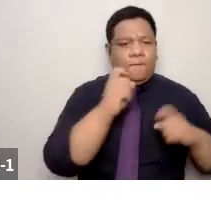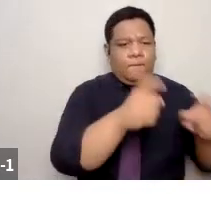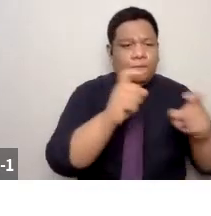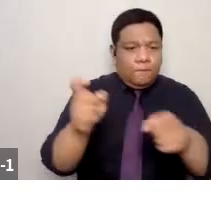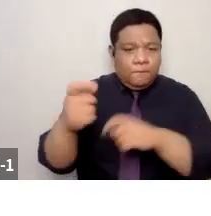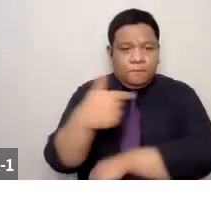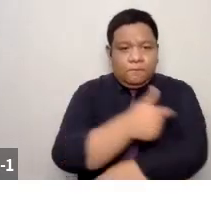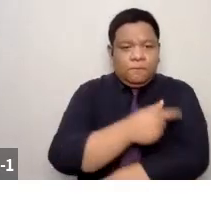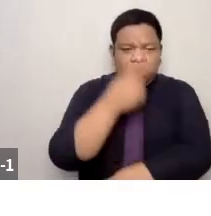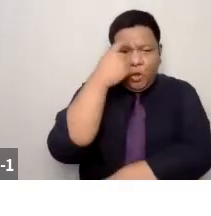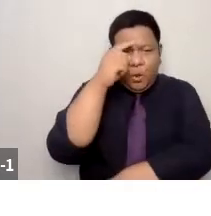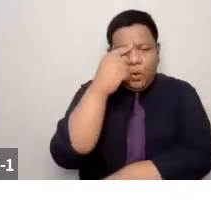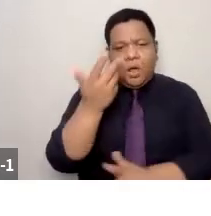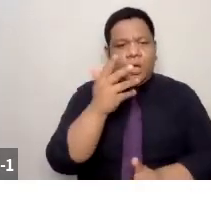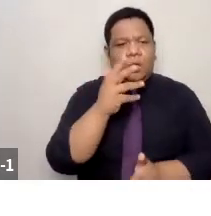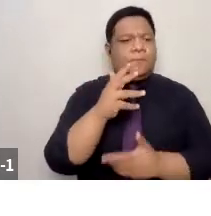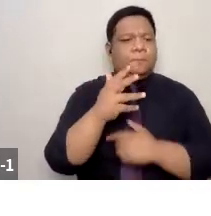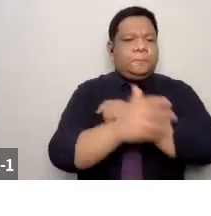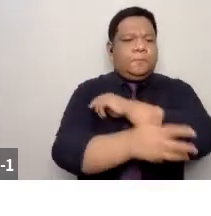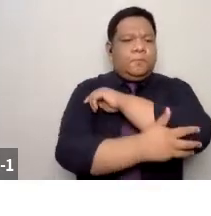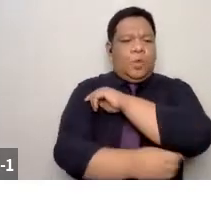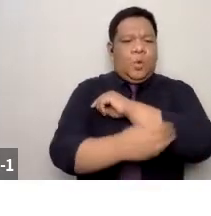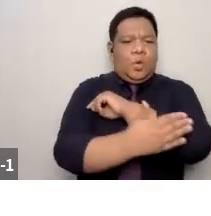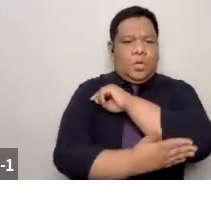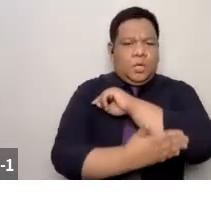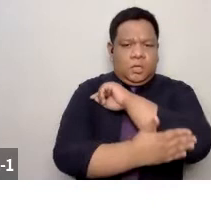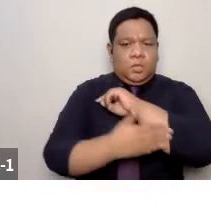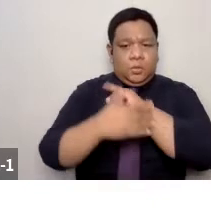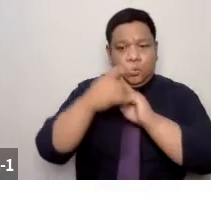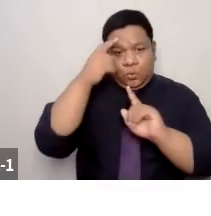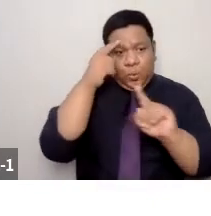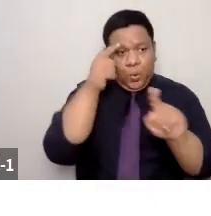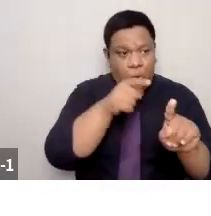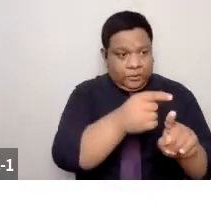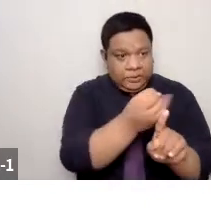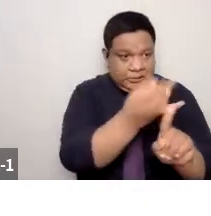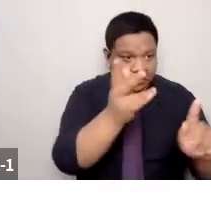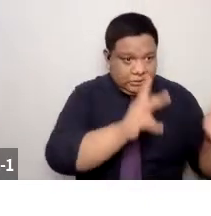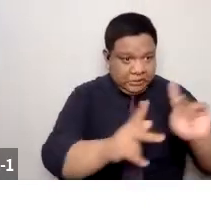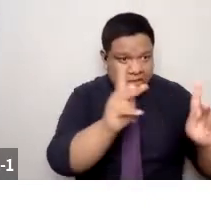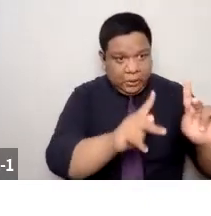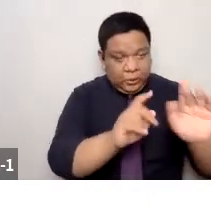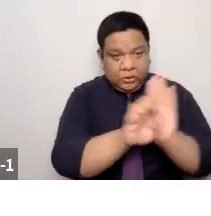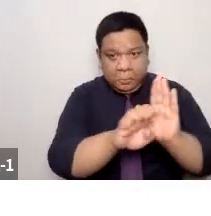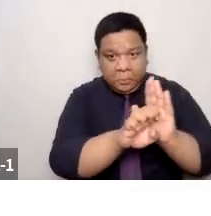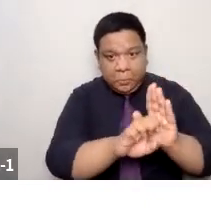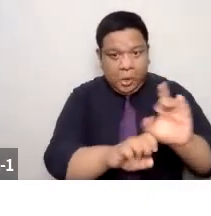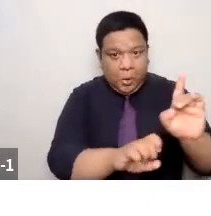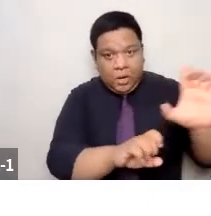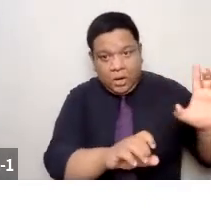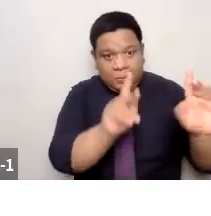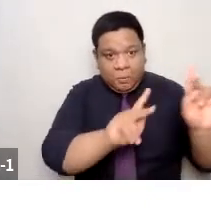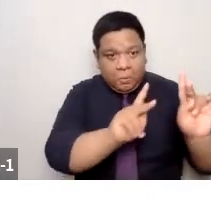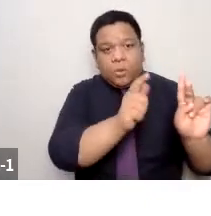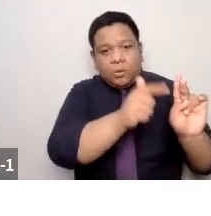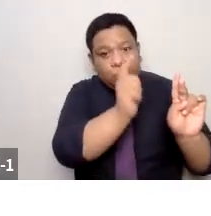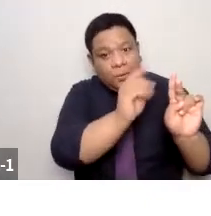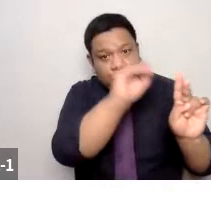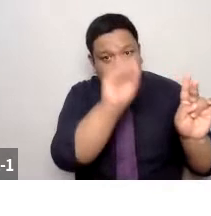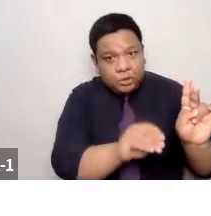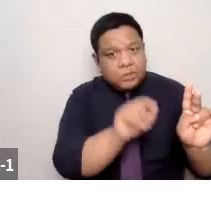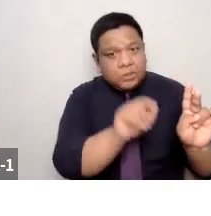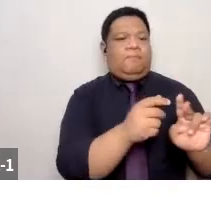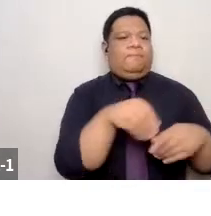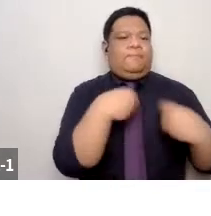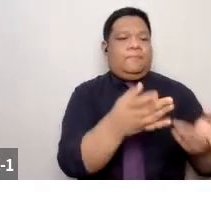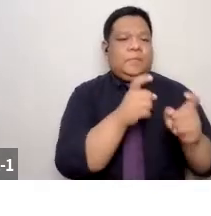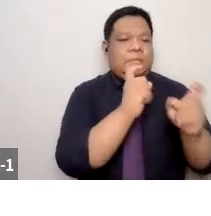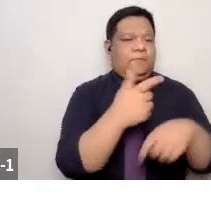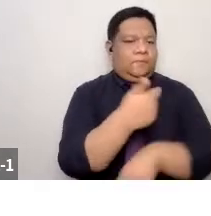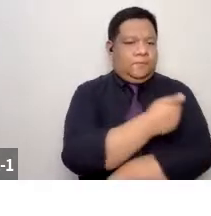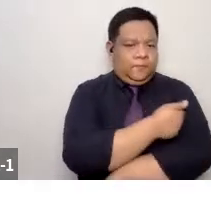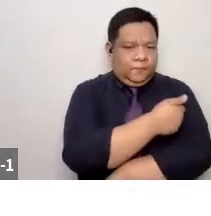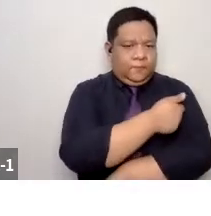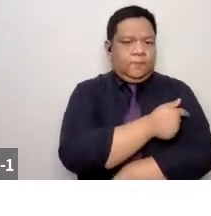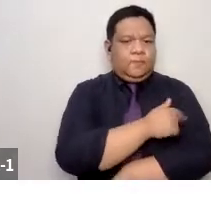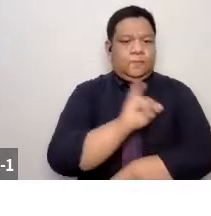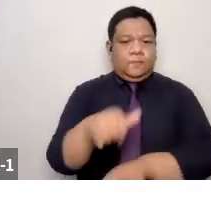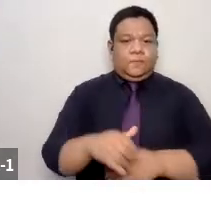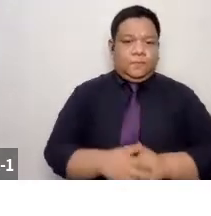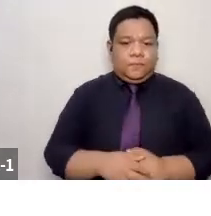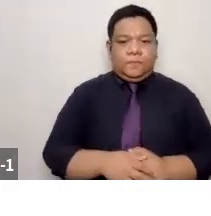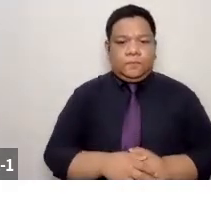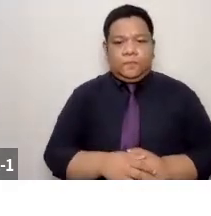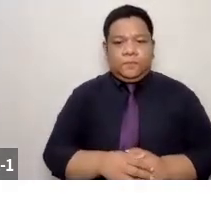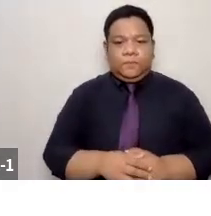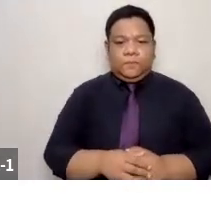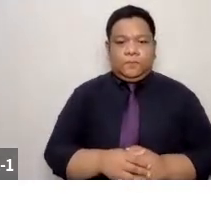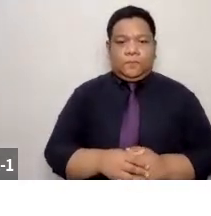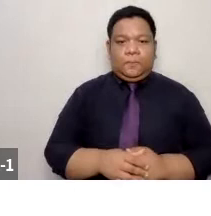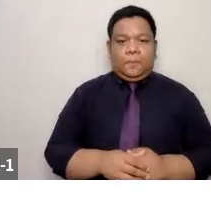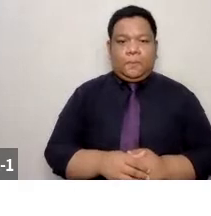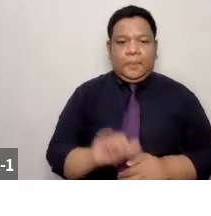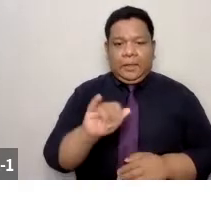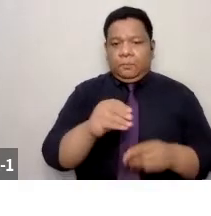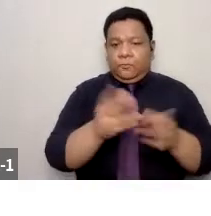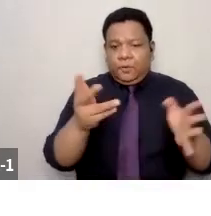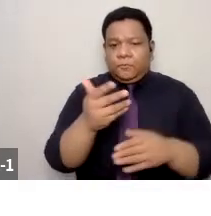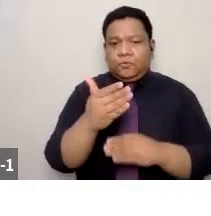So the goal is 20% of those countries, and Covax will provide these vaccines and these countries will not need to procure them.